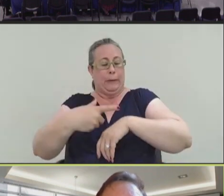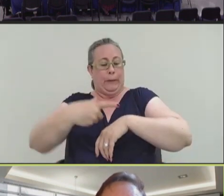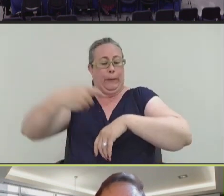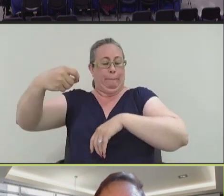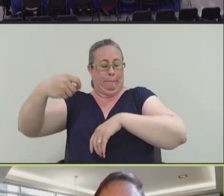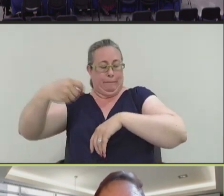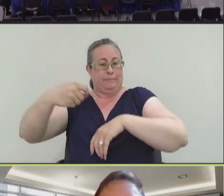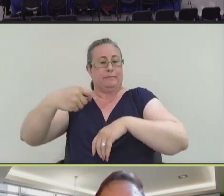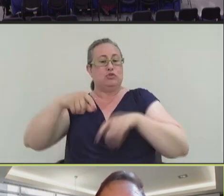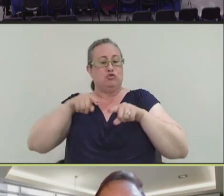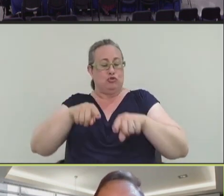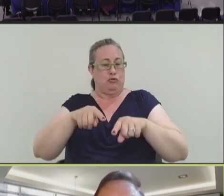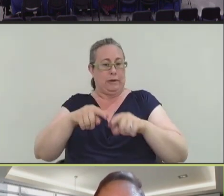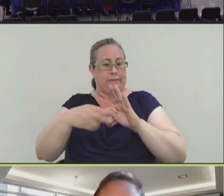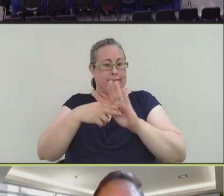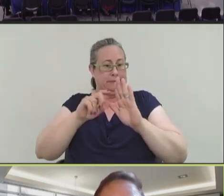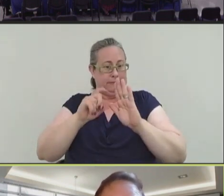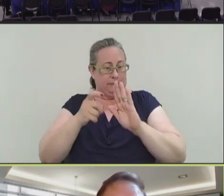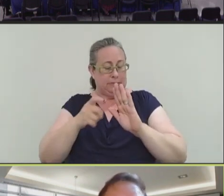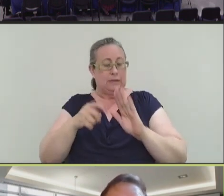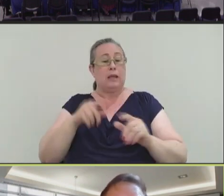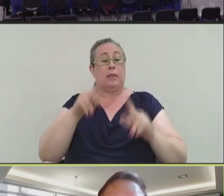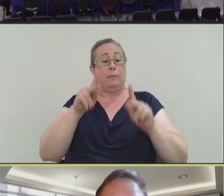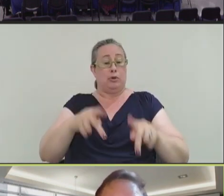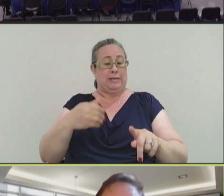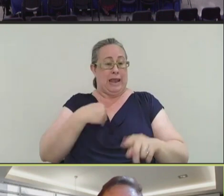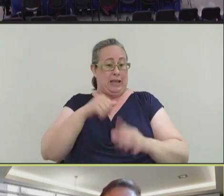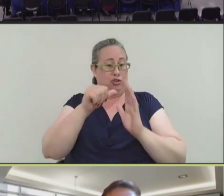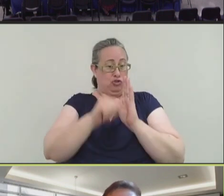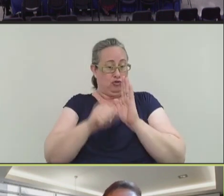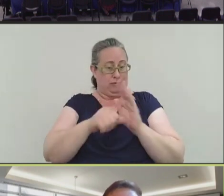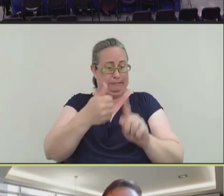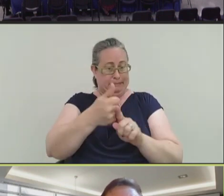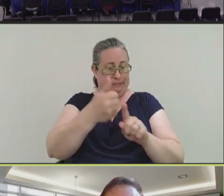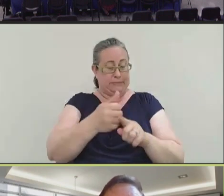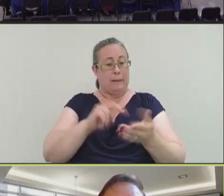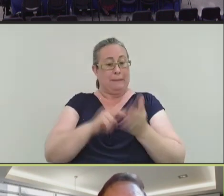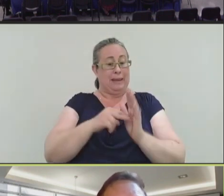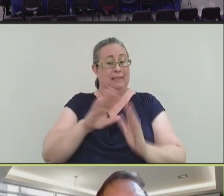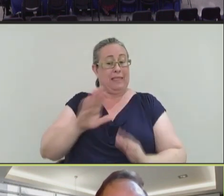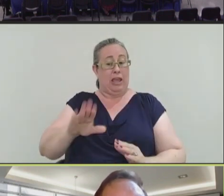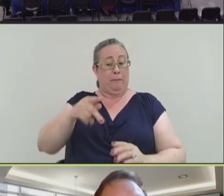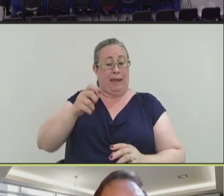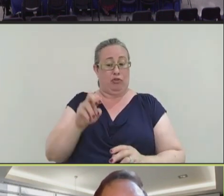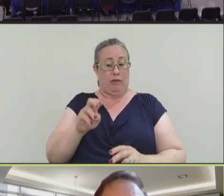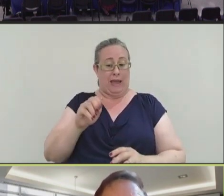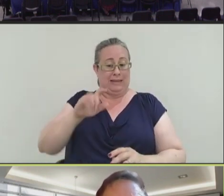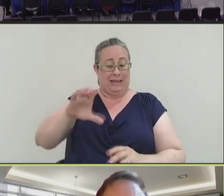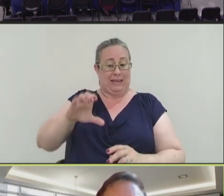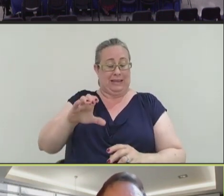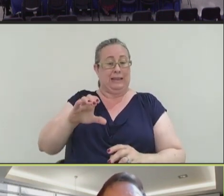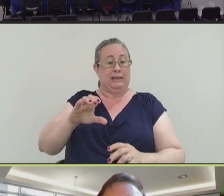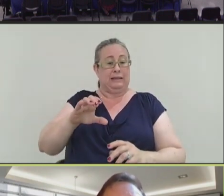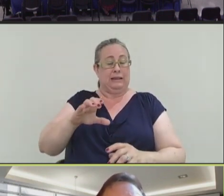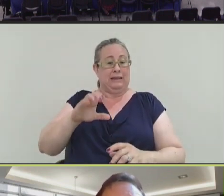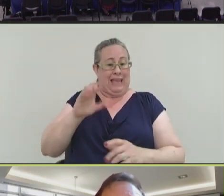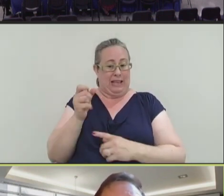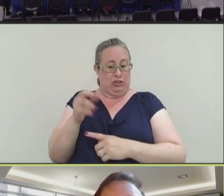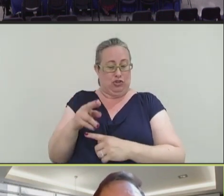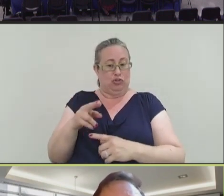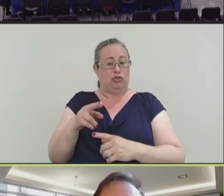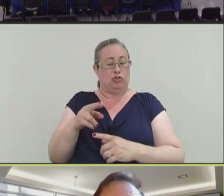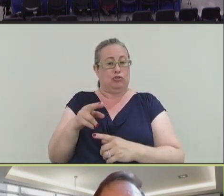The patients had surgery, so their pancreatic cancer was resectable. The vaccine was made